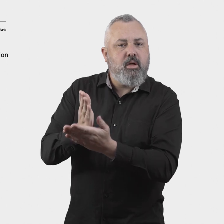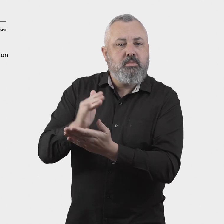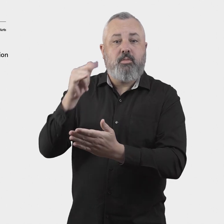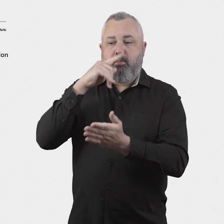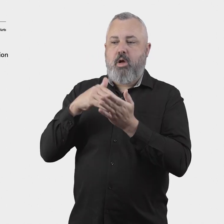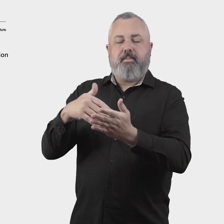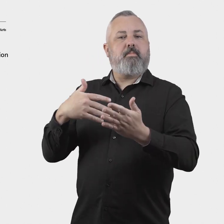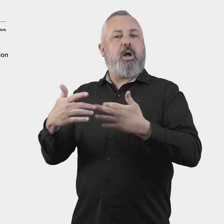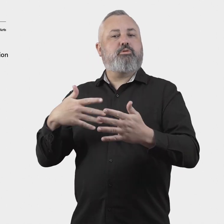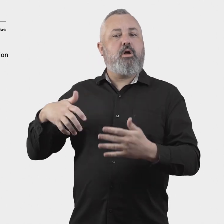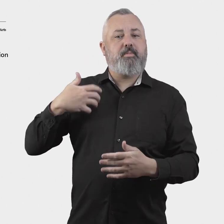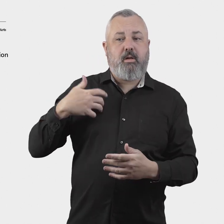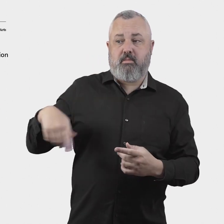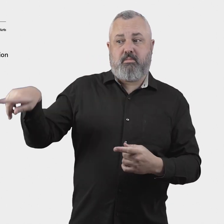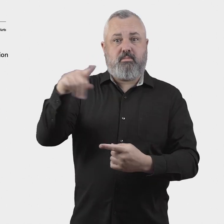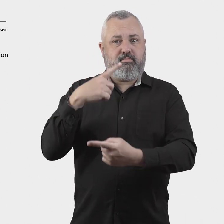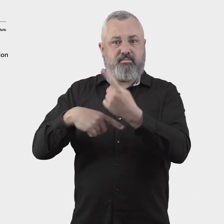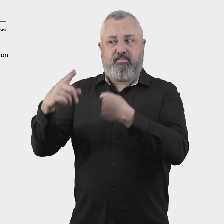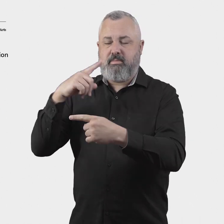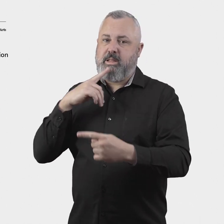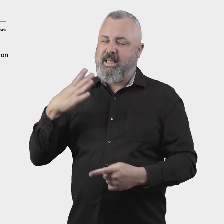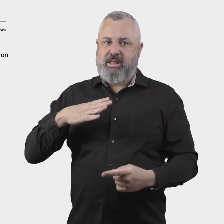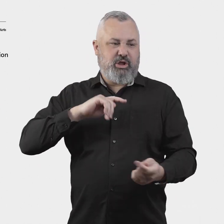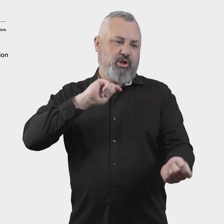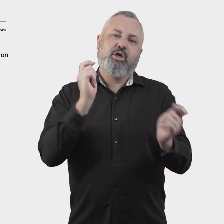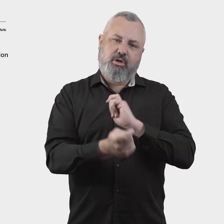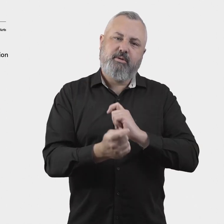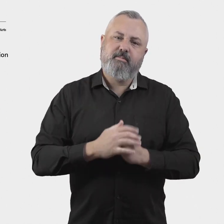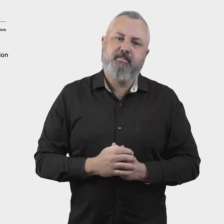and complaints handling.